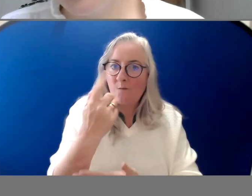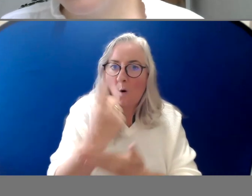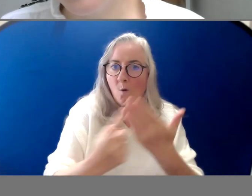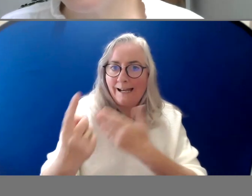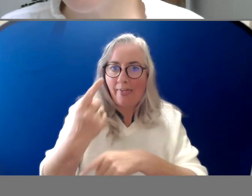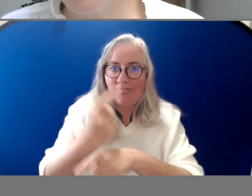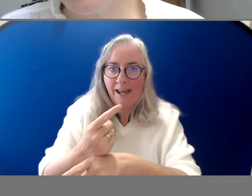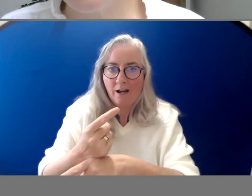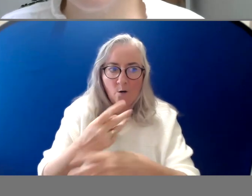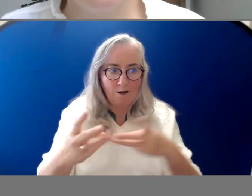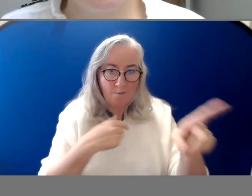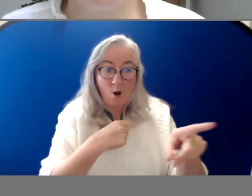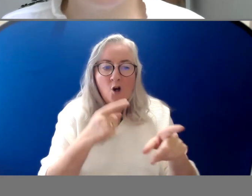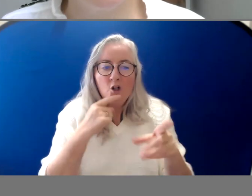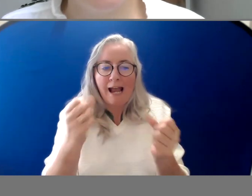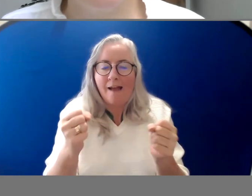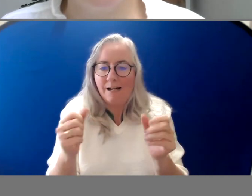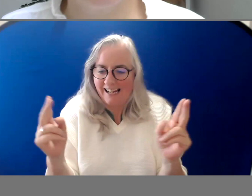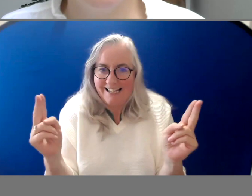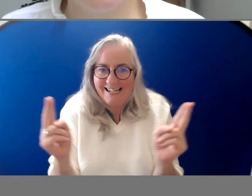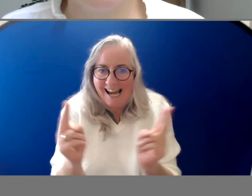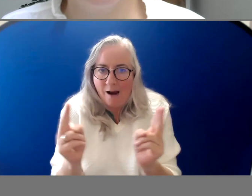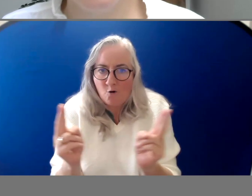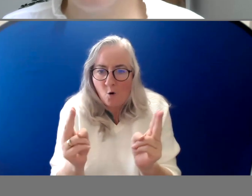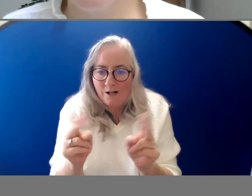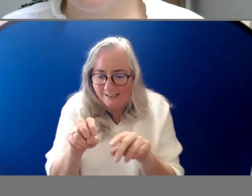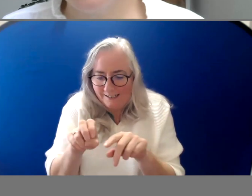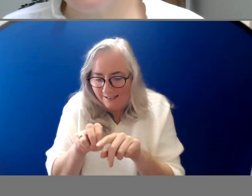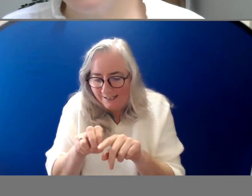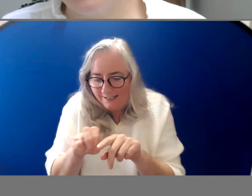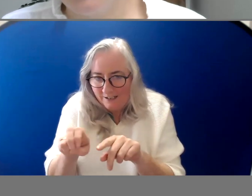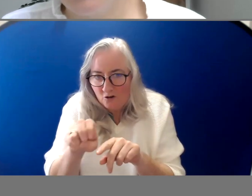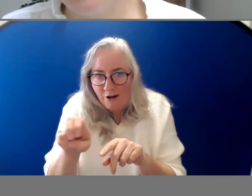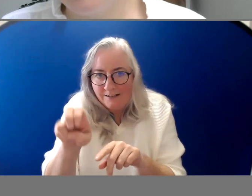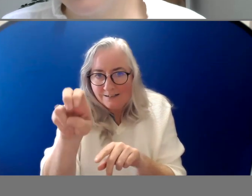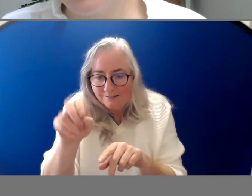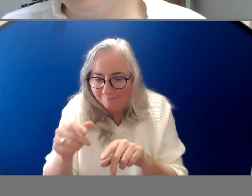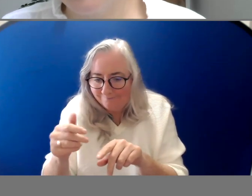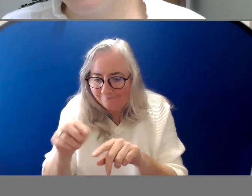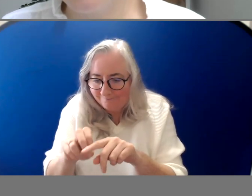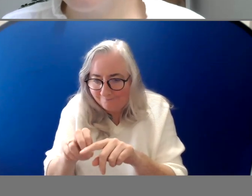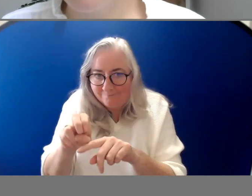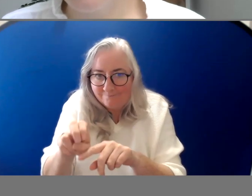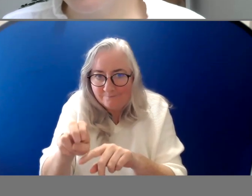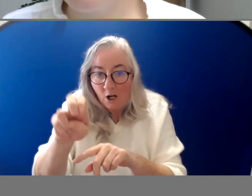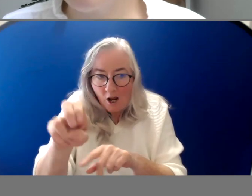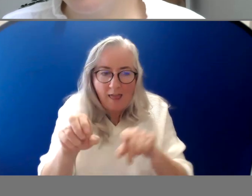but it's taking away that very narrow section of the tapered tread and it's done in a very